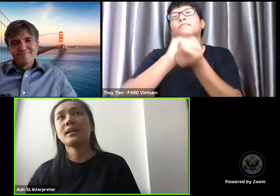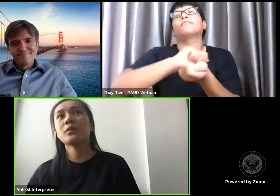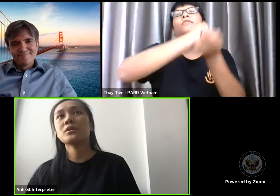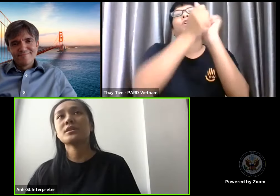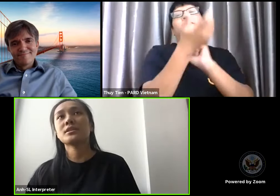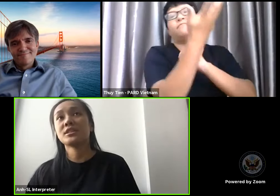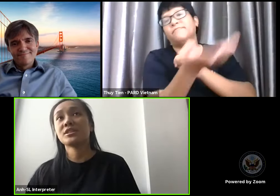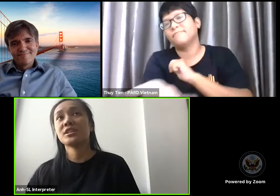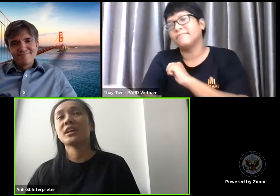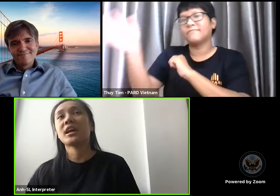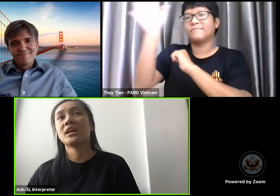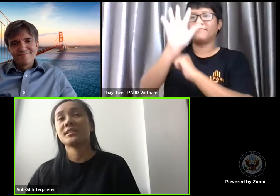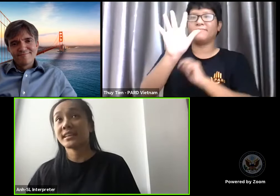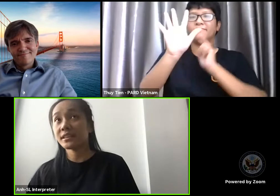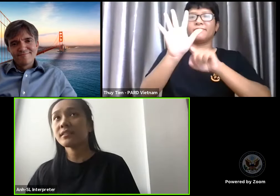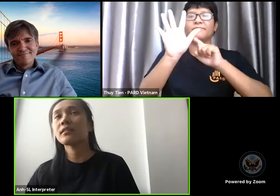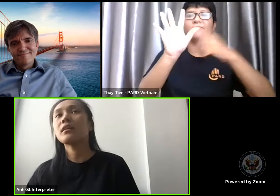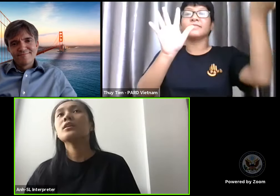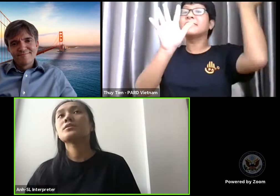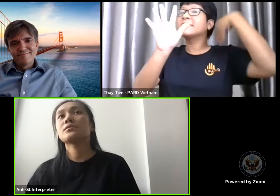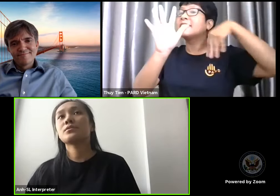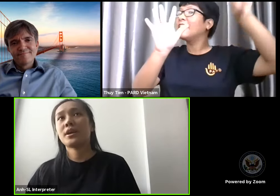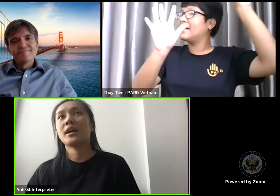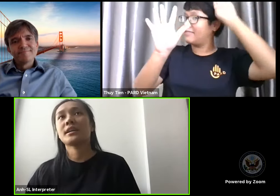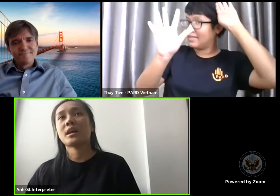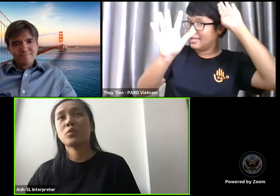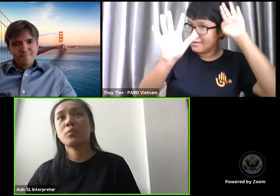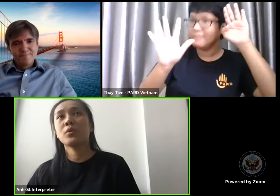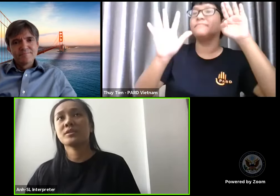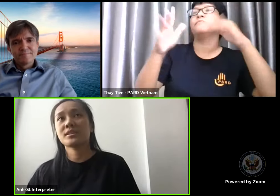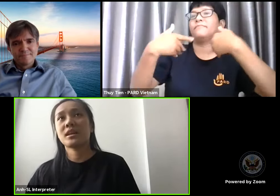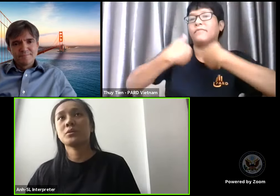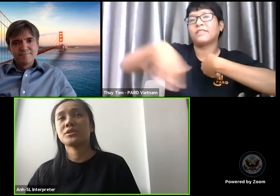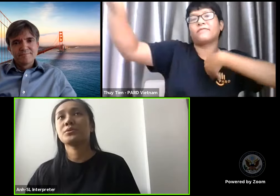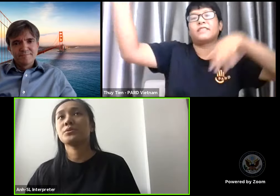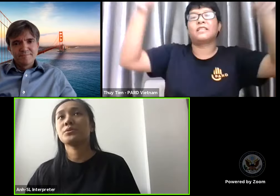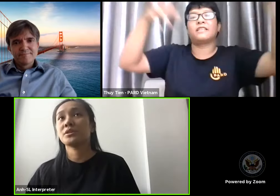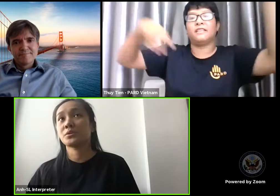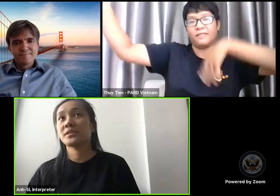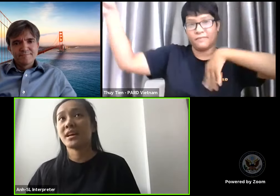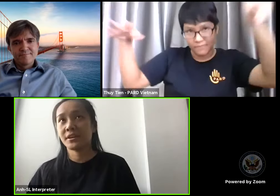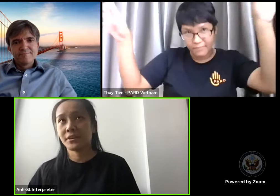language teaching techniques, so that they can promote the sign language to the society.